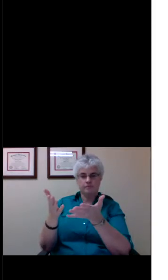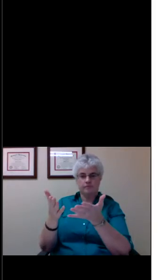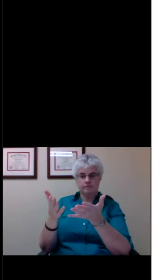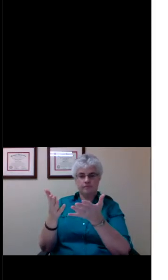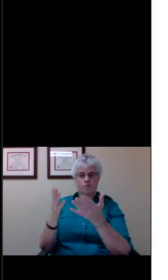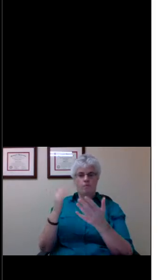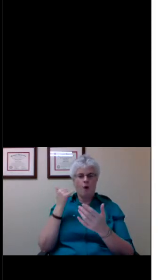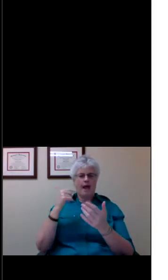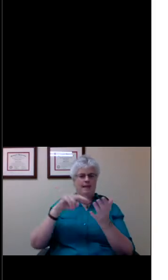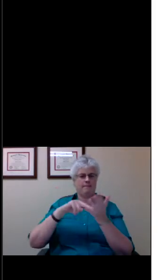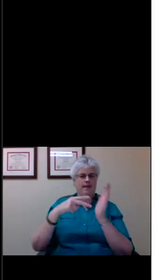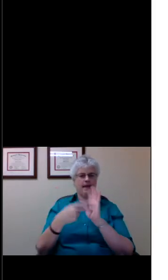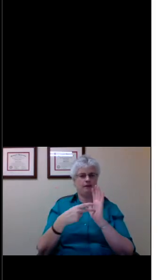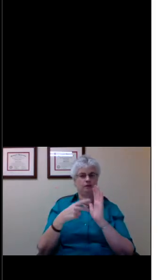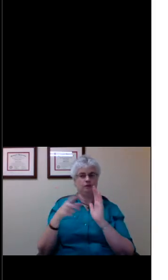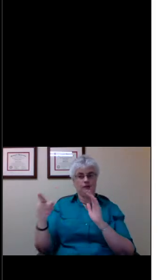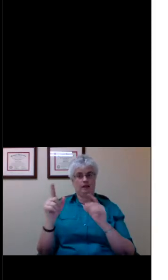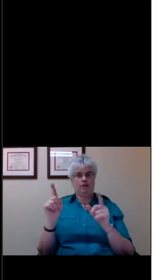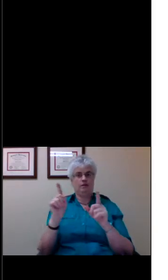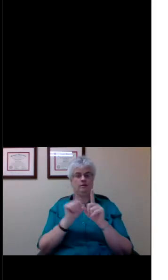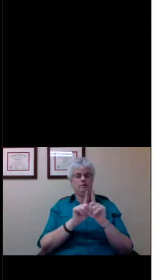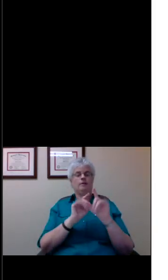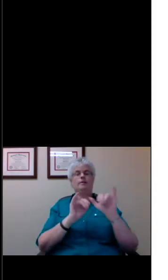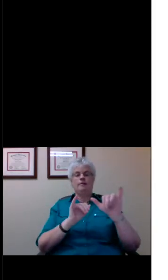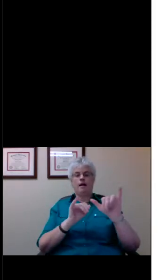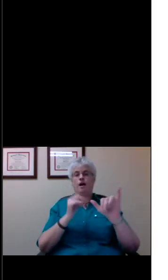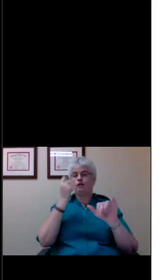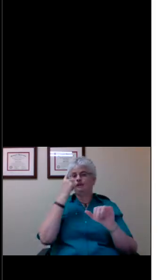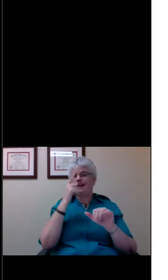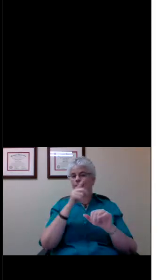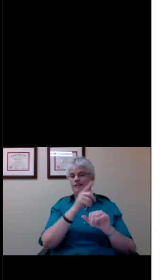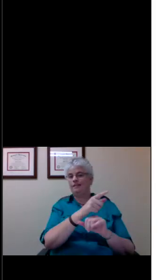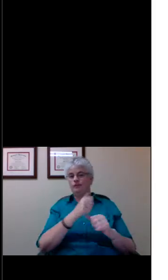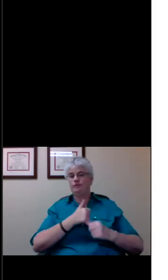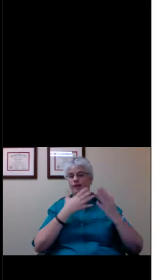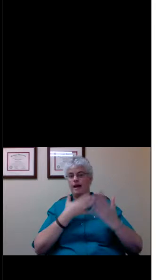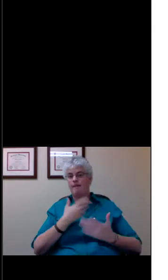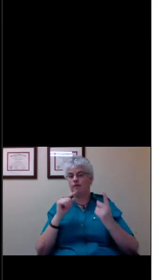depth with that and what- why that matters when you're interpreting, to